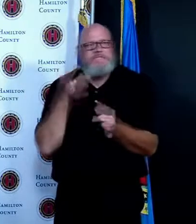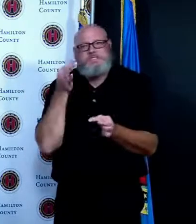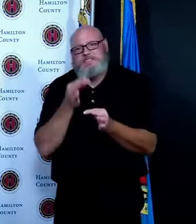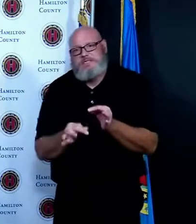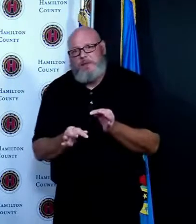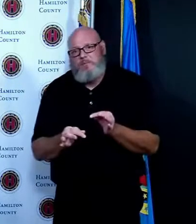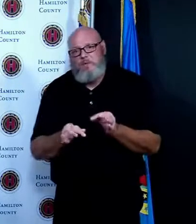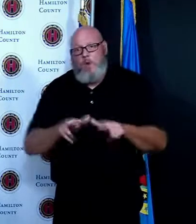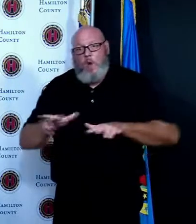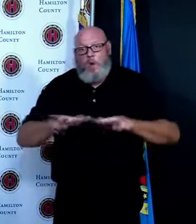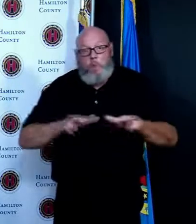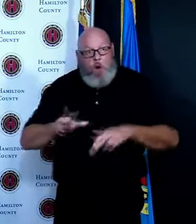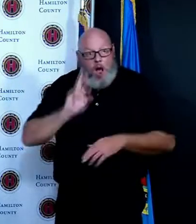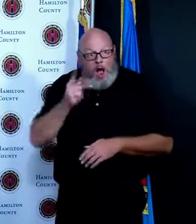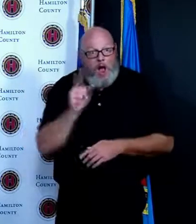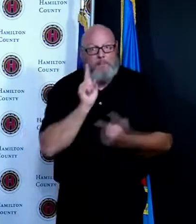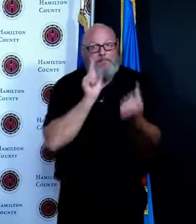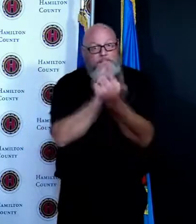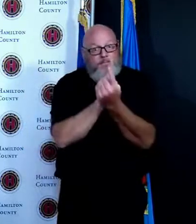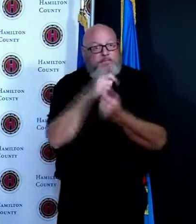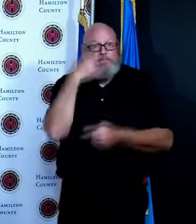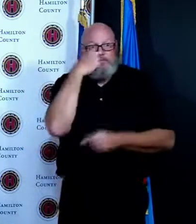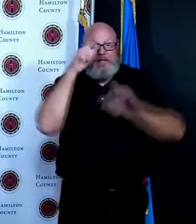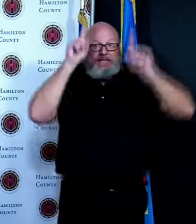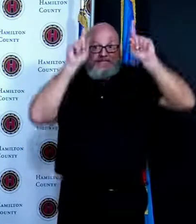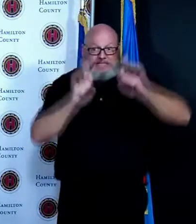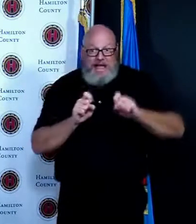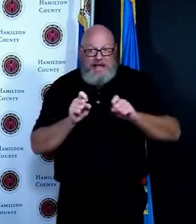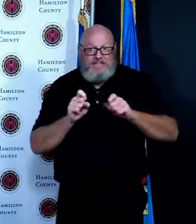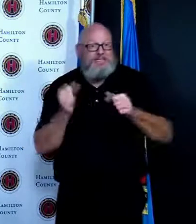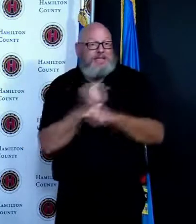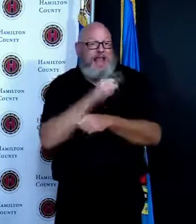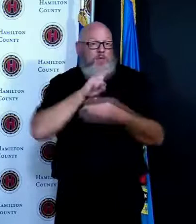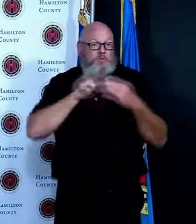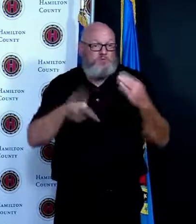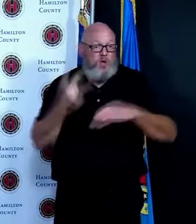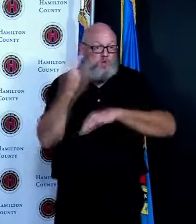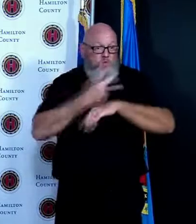to the Health Collaborative's Test and Protect program those sites are listed on our website